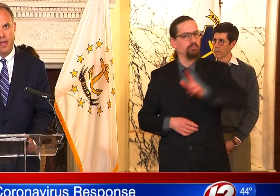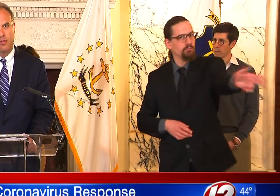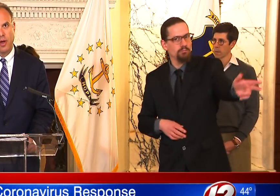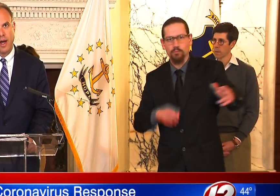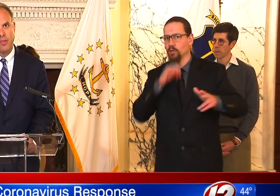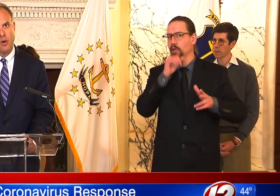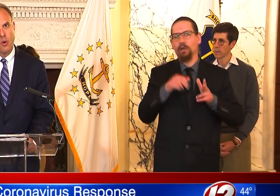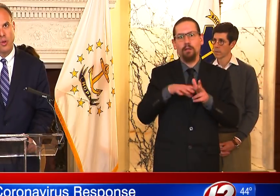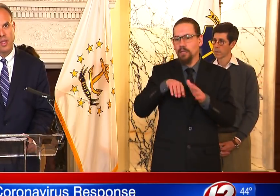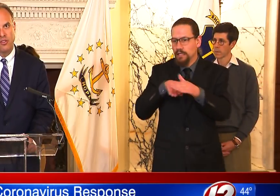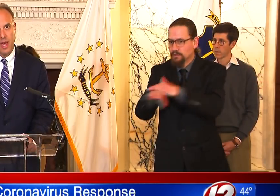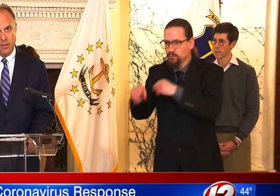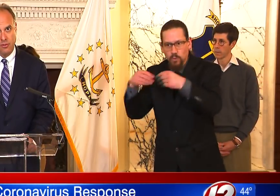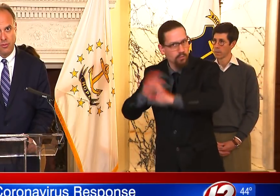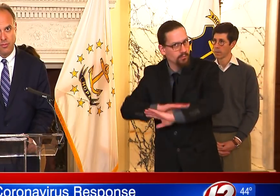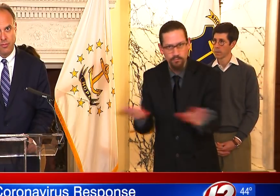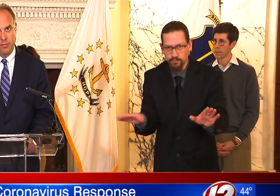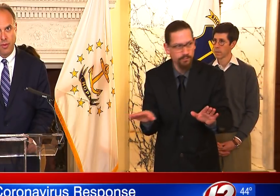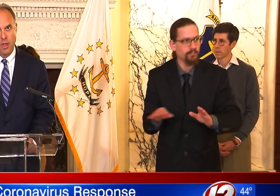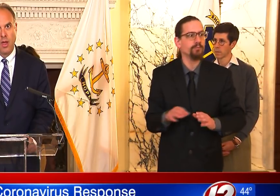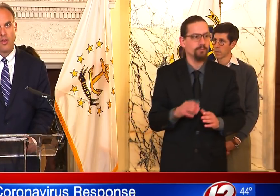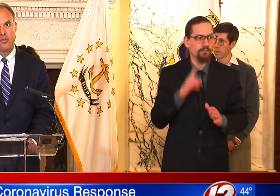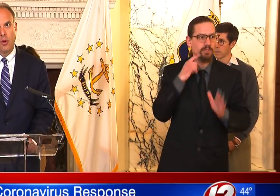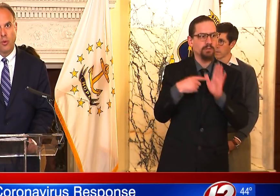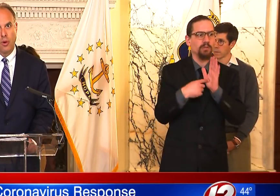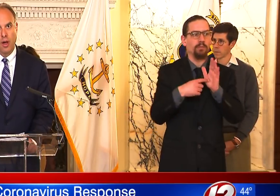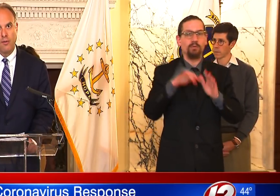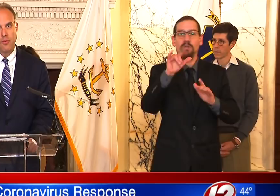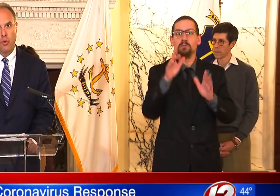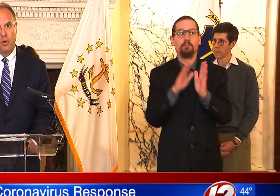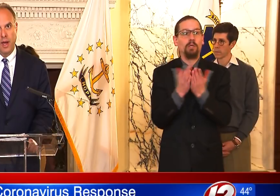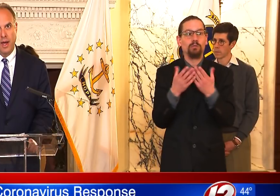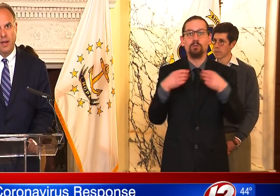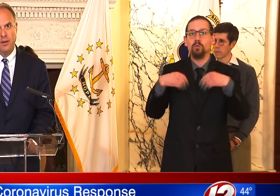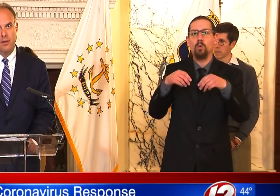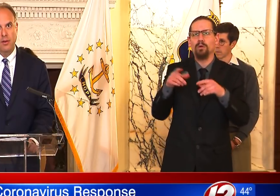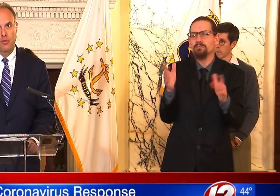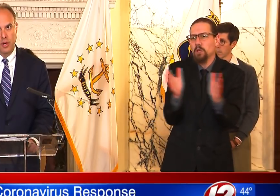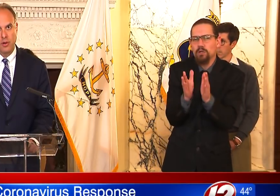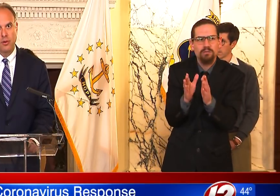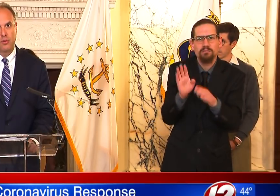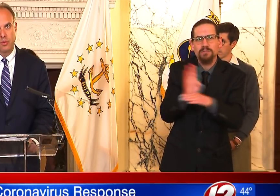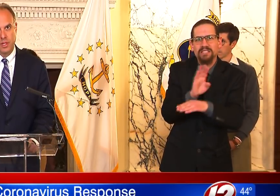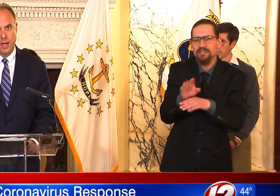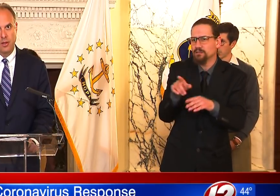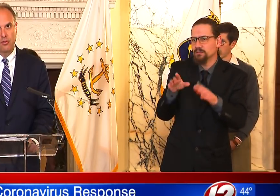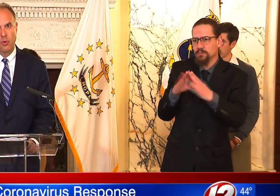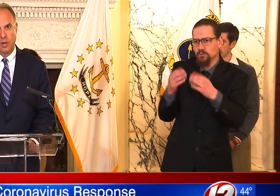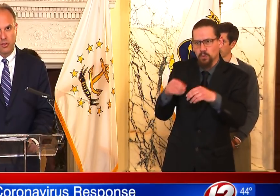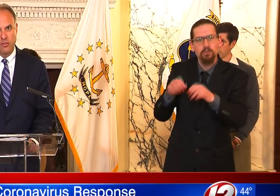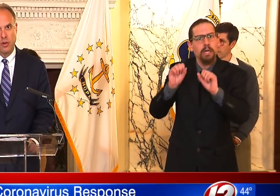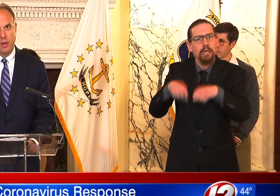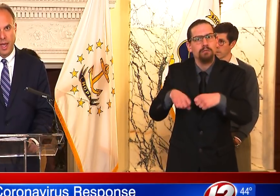RETAILERS AS TO WHETHER WE CAN AUTHORIZE CURBSIDE PICKUP OR DELIVERY. THE ANSWER IS YES.